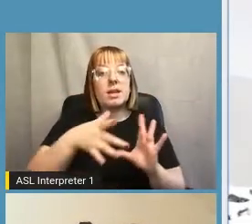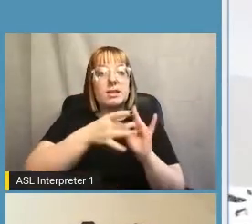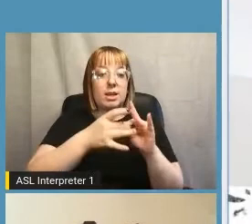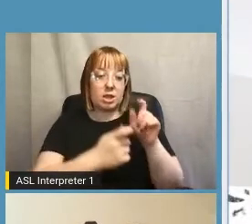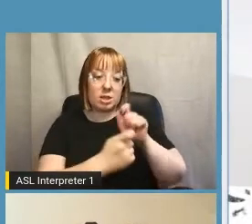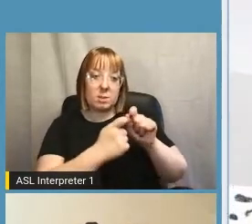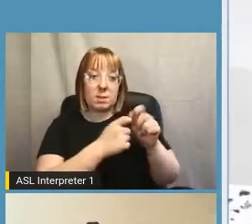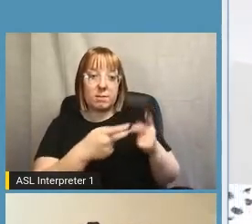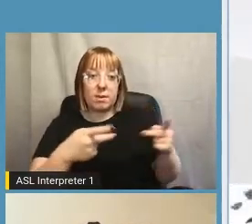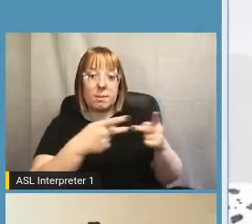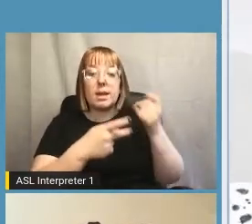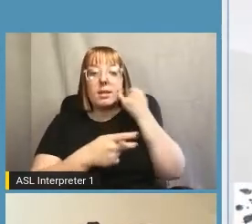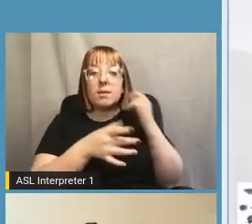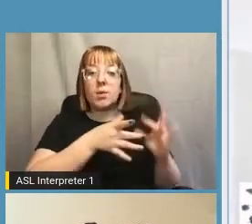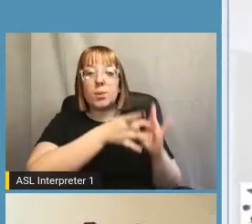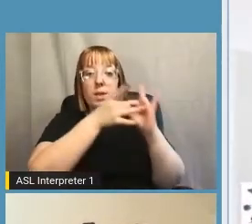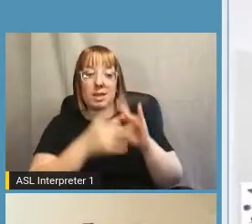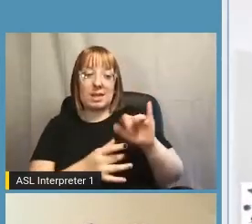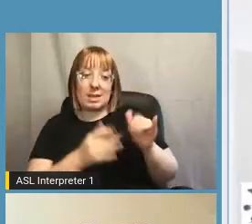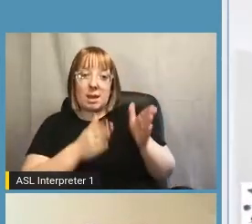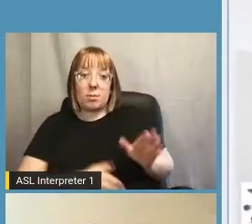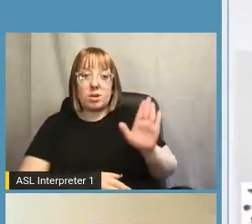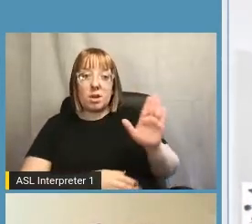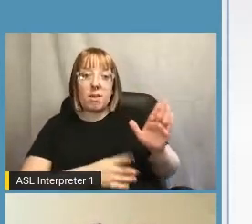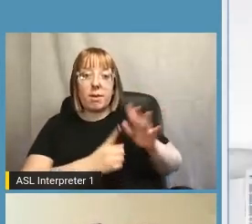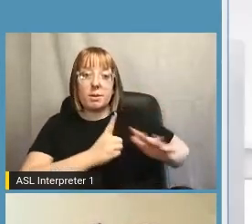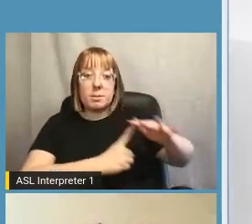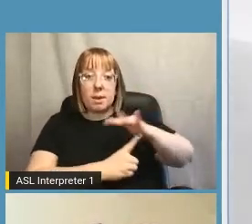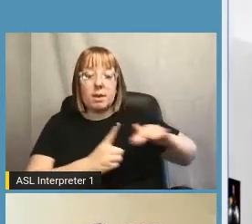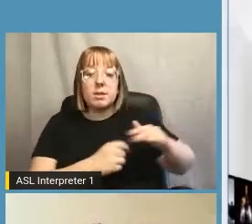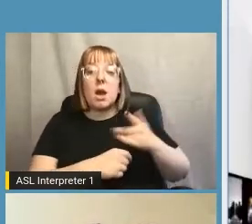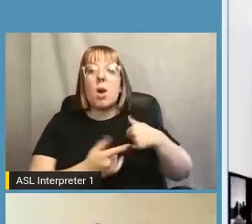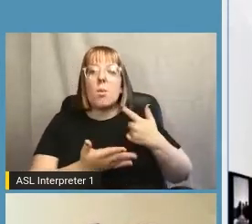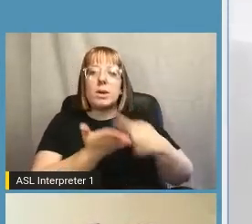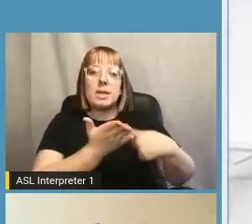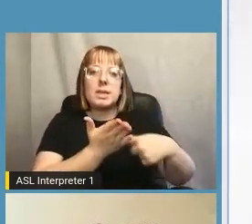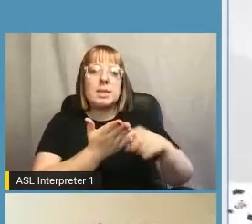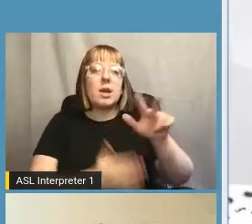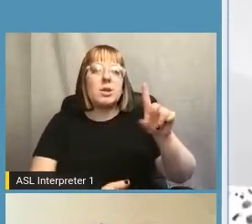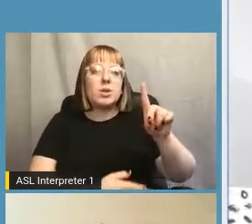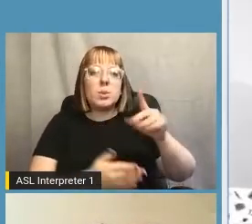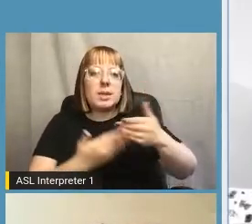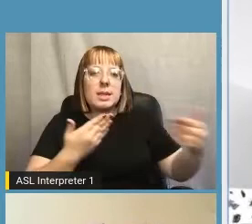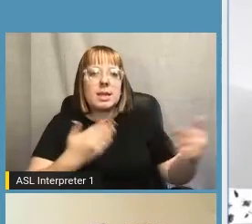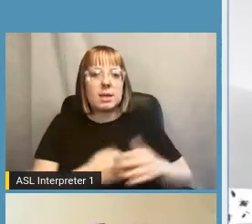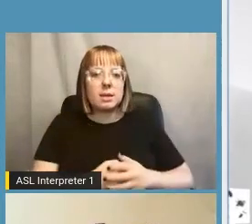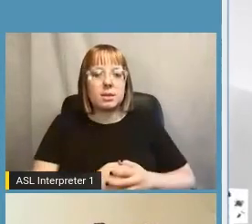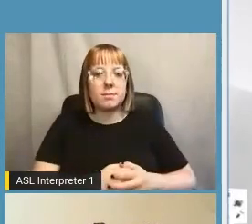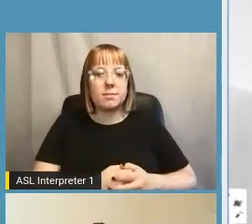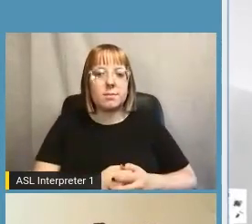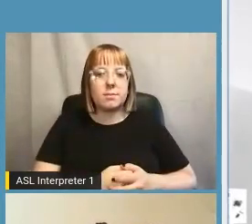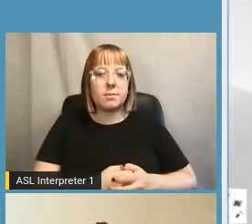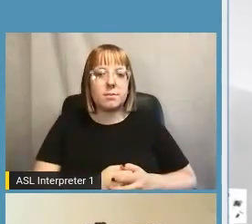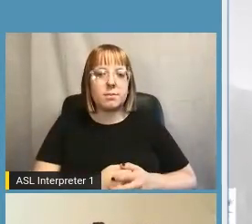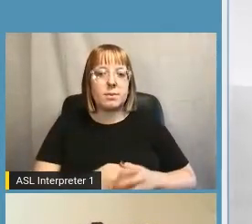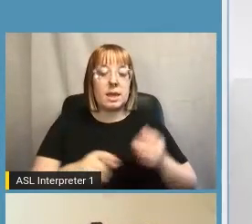that person's face but i want to talk about the three-dimensional objects so if i go forward here